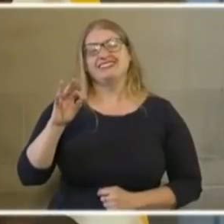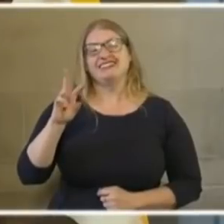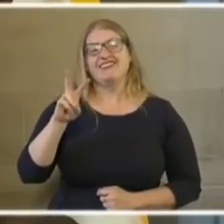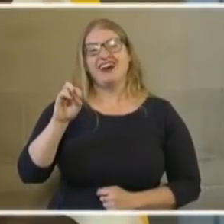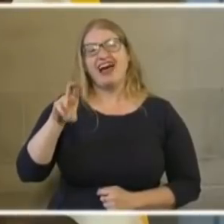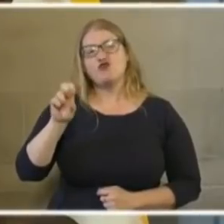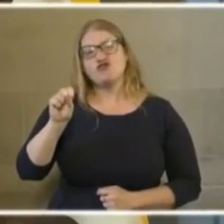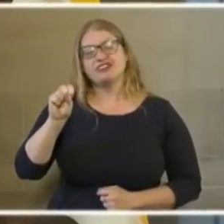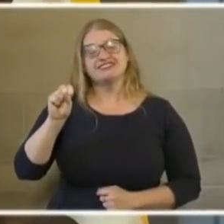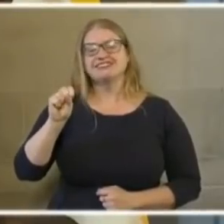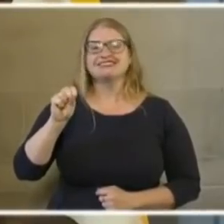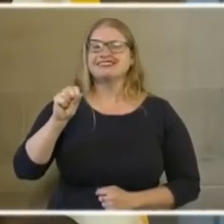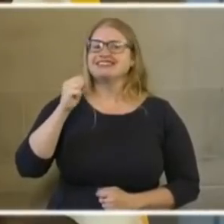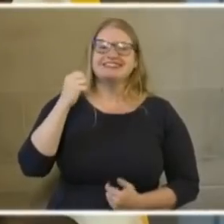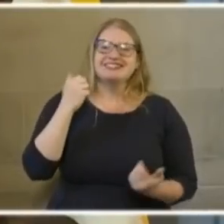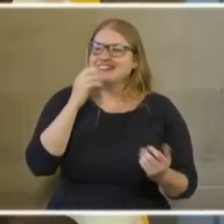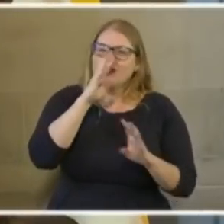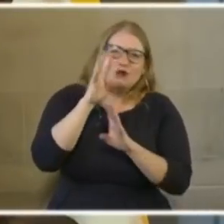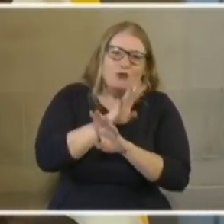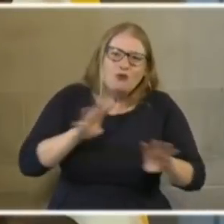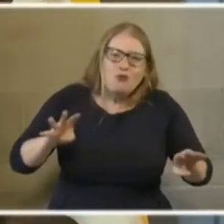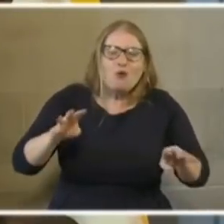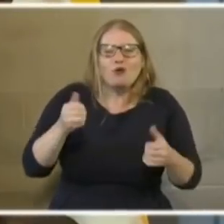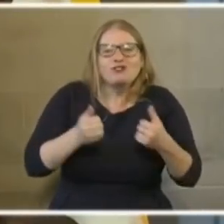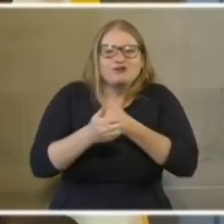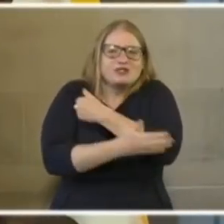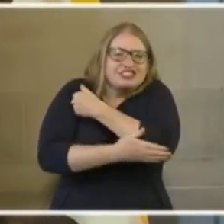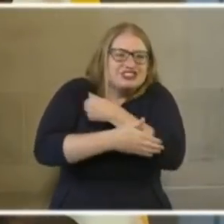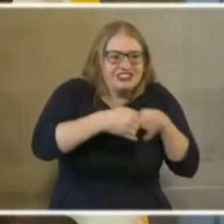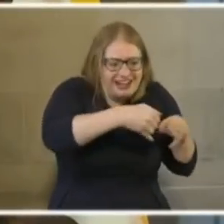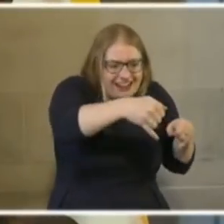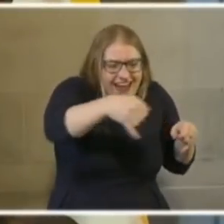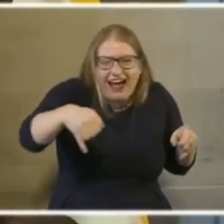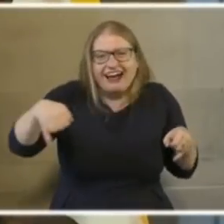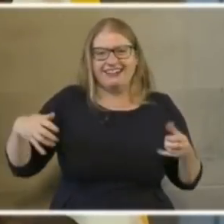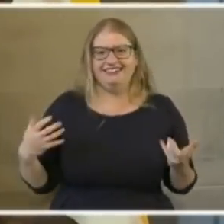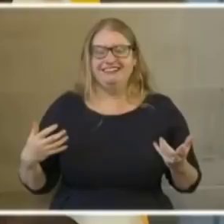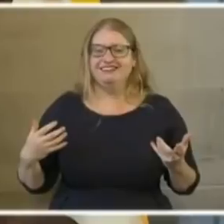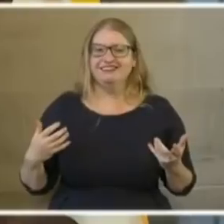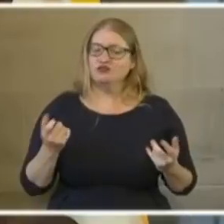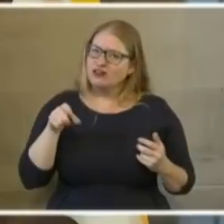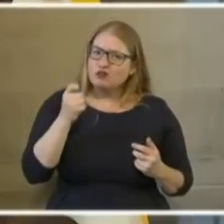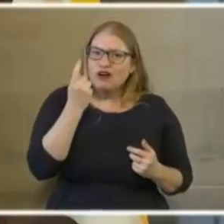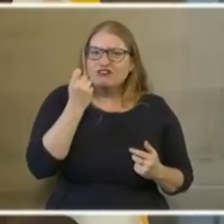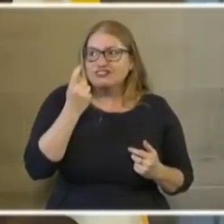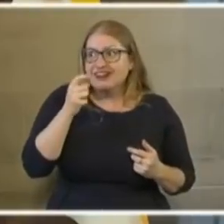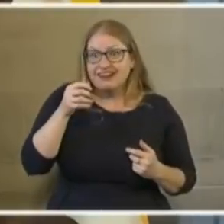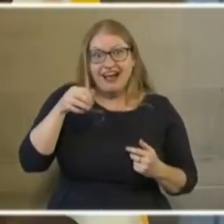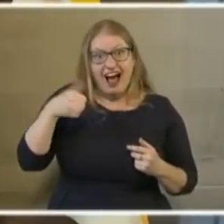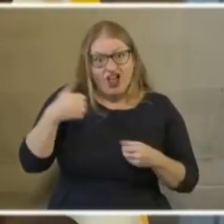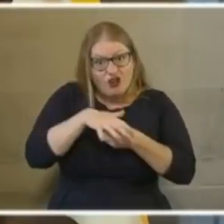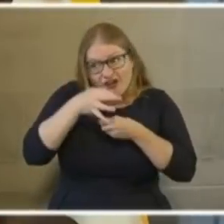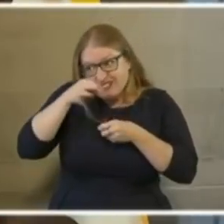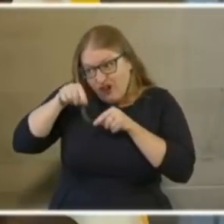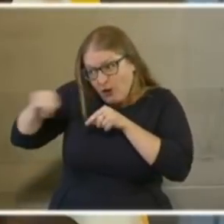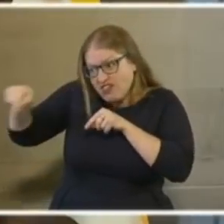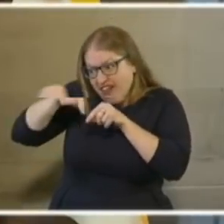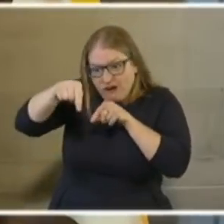THEY HAVE BEEN PUT ON PUT ON THE STATE WATCHLIST AND WE HAVEN'T SEEN SIMILAR NUMBERS ACROSS THE REGION.